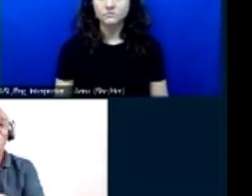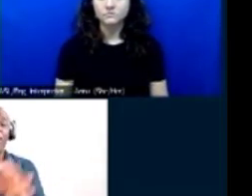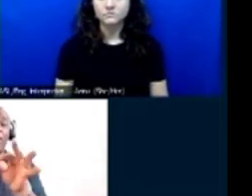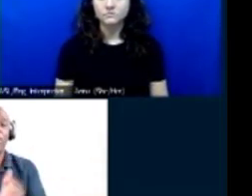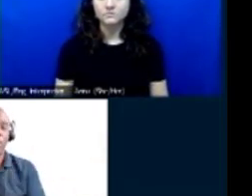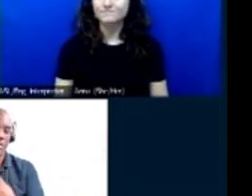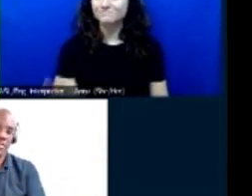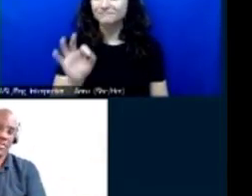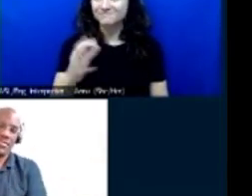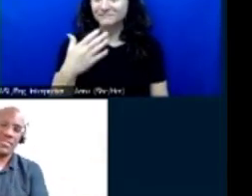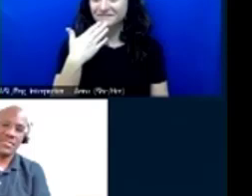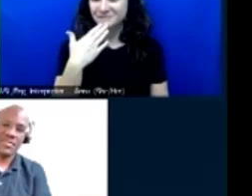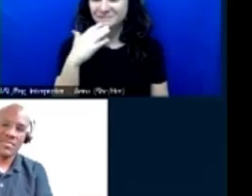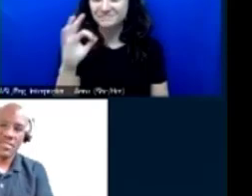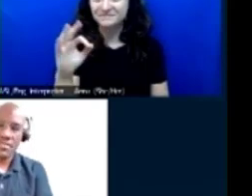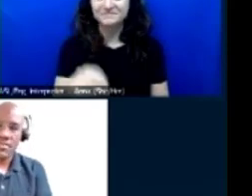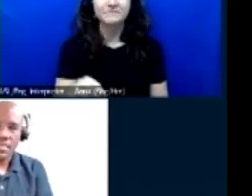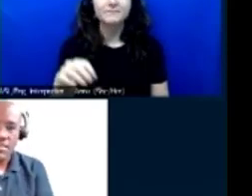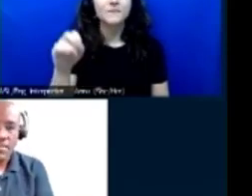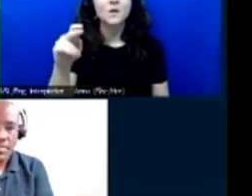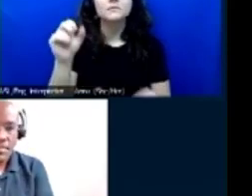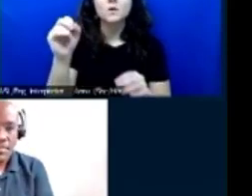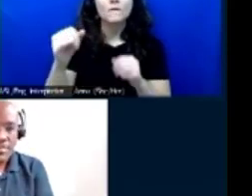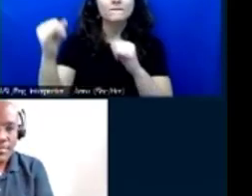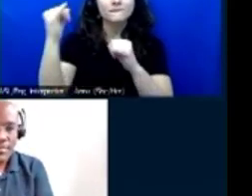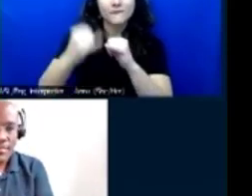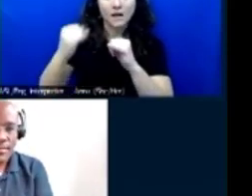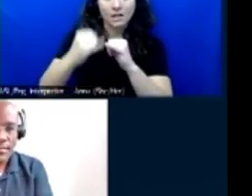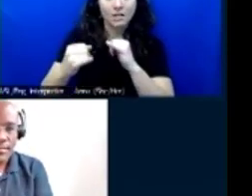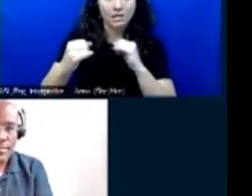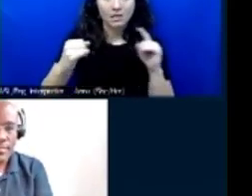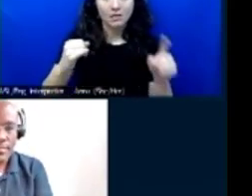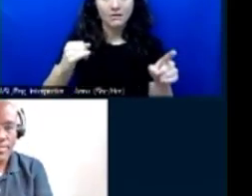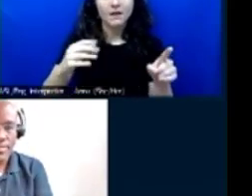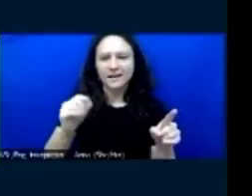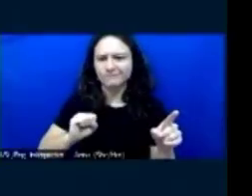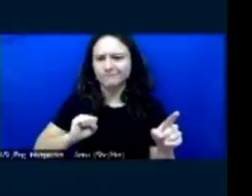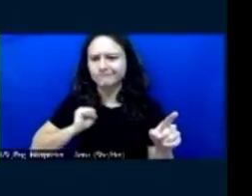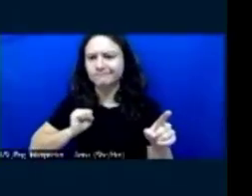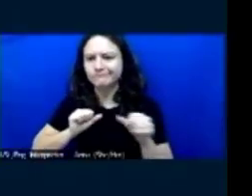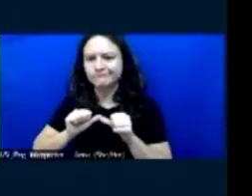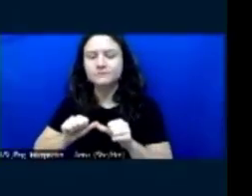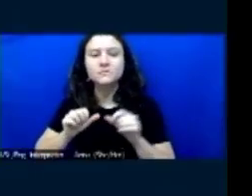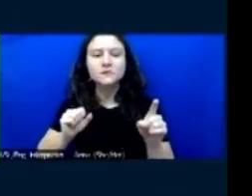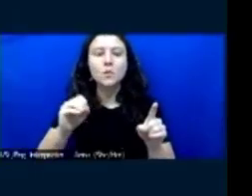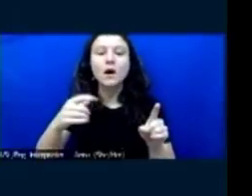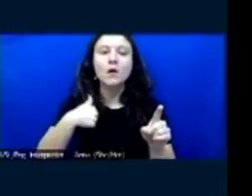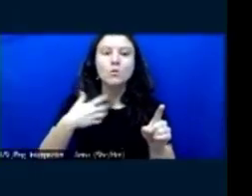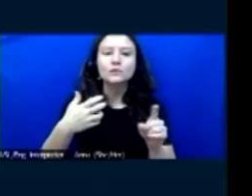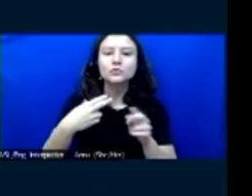And then finally, just to mention, it is an additional effort that we're undertaking at this point.